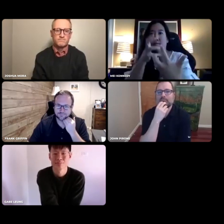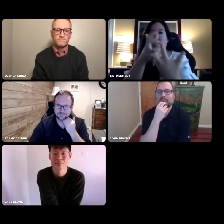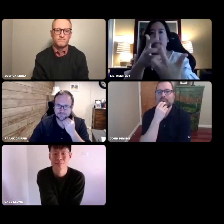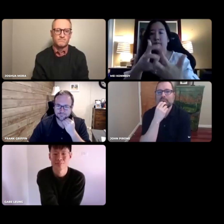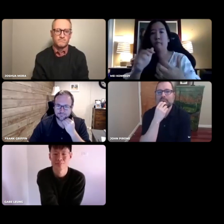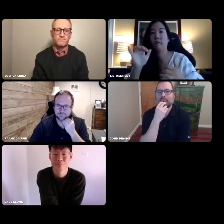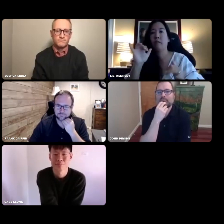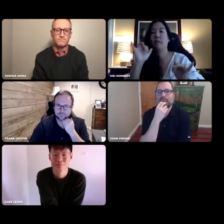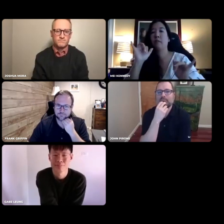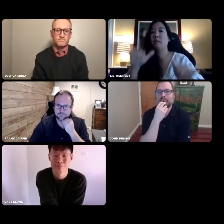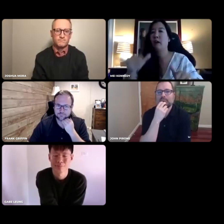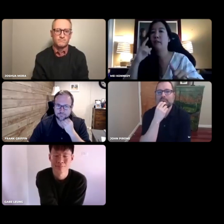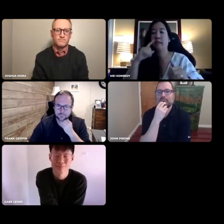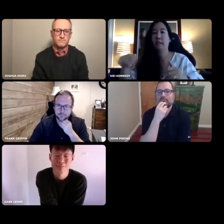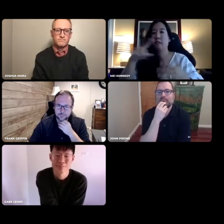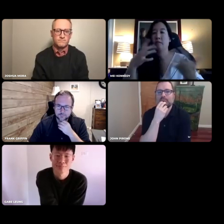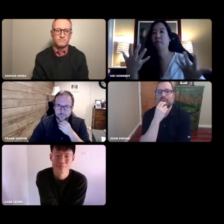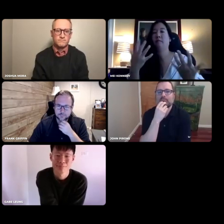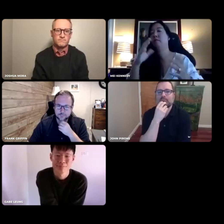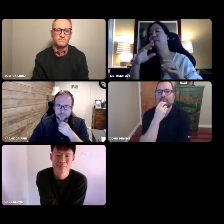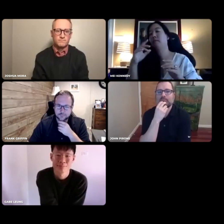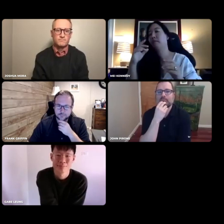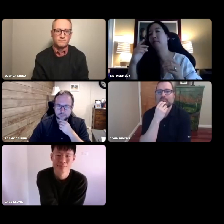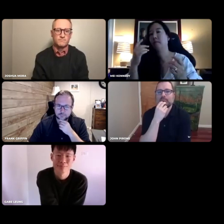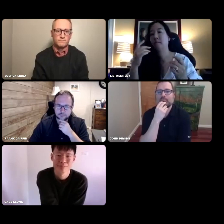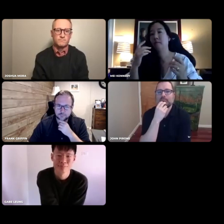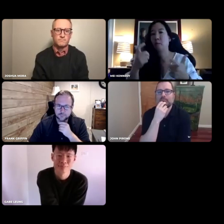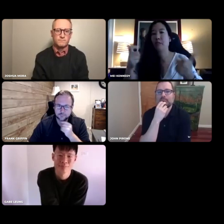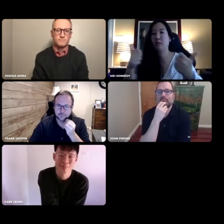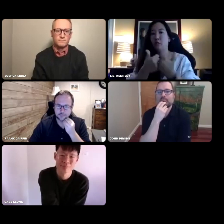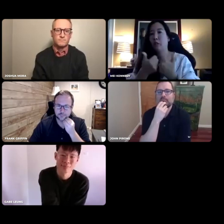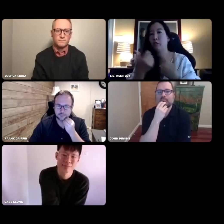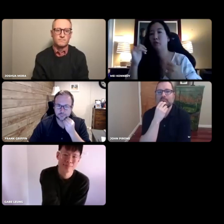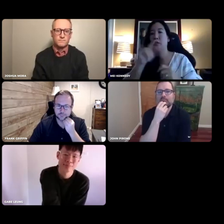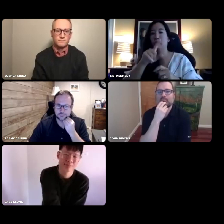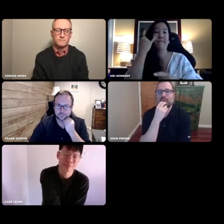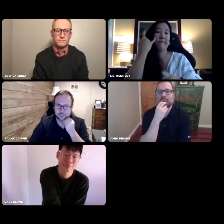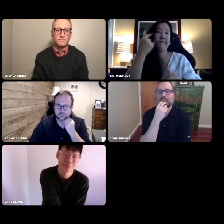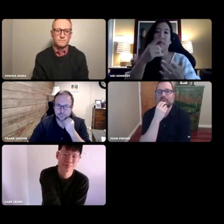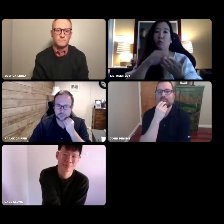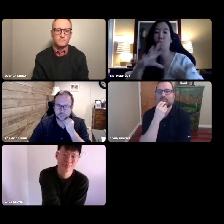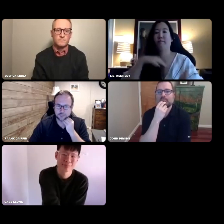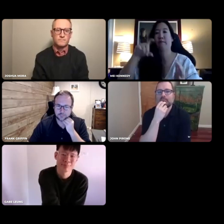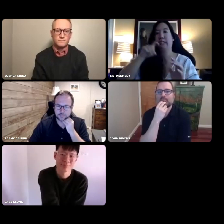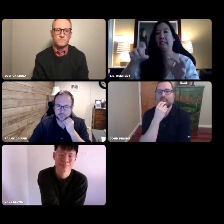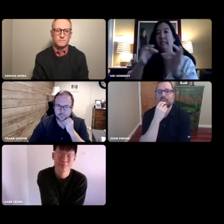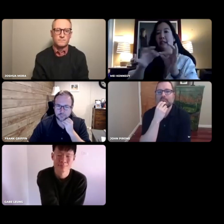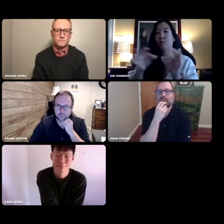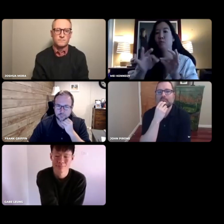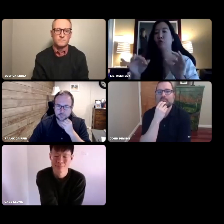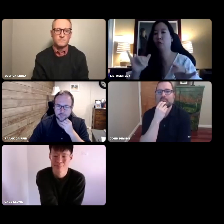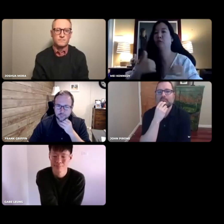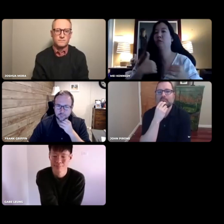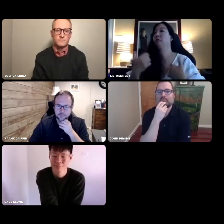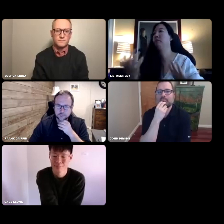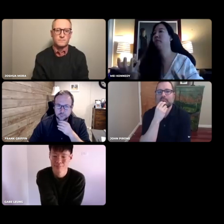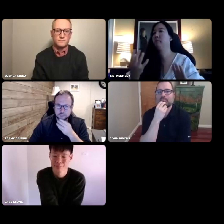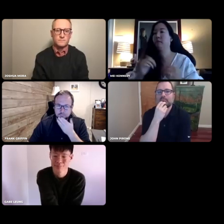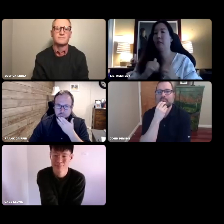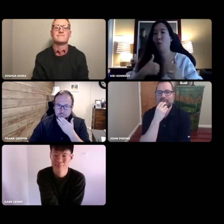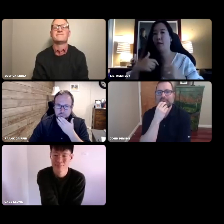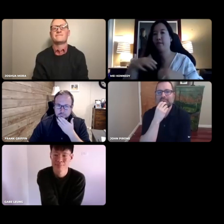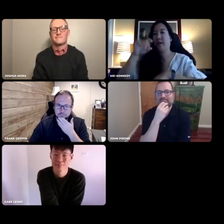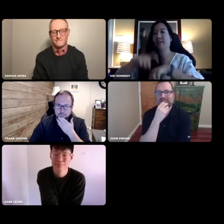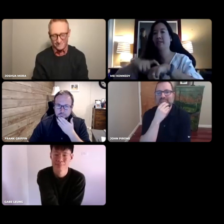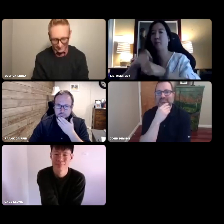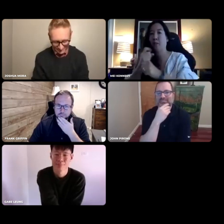The problem is how much time it'll take to accommodate everyone's needs.